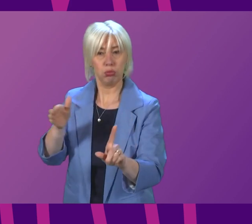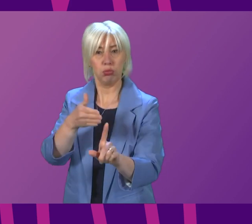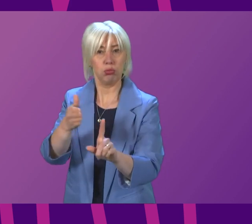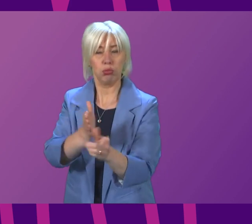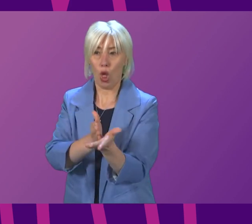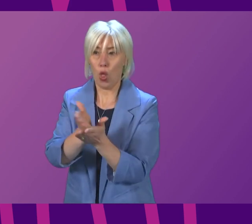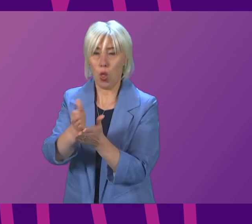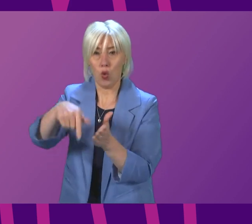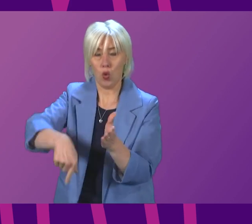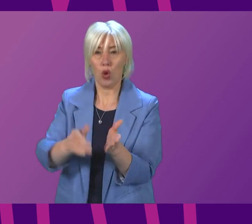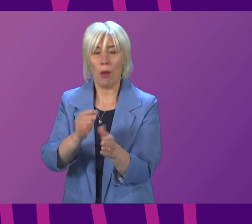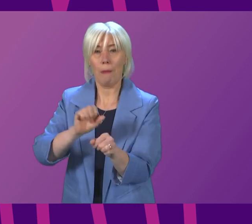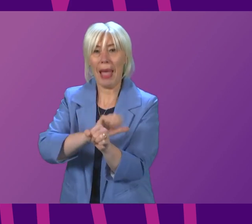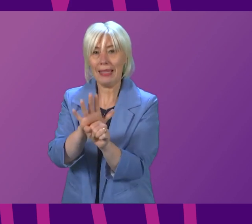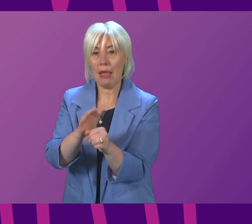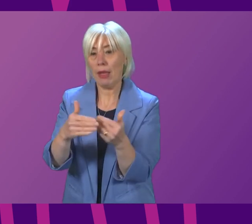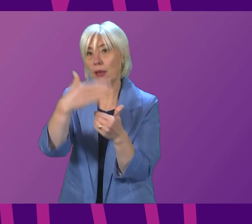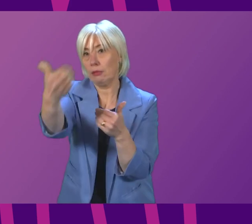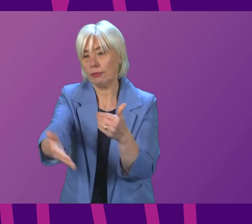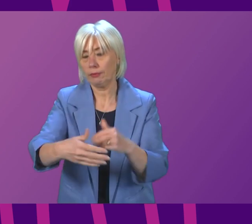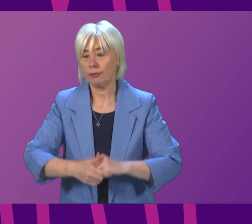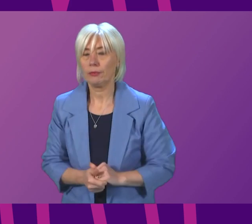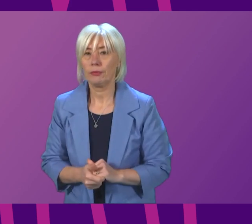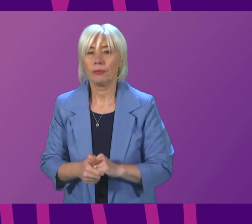through the remainder of this pandemic.